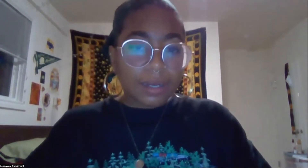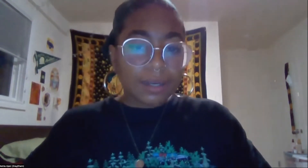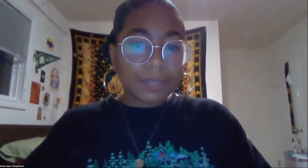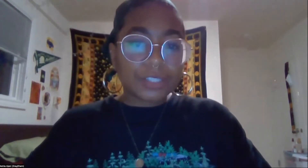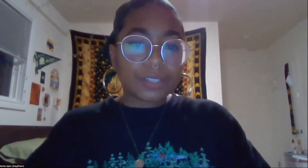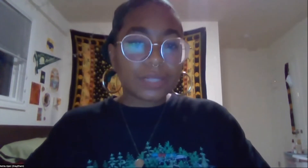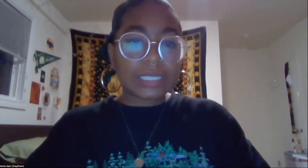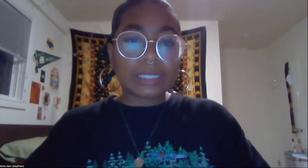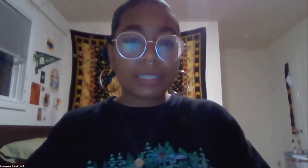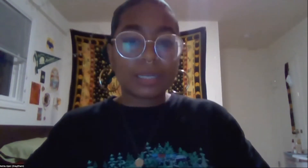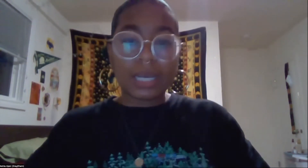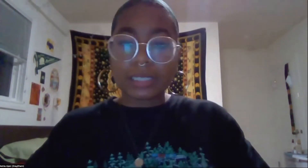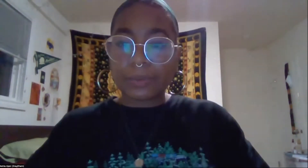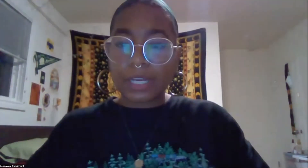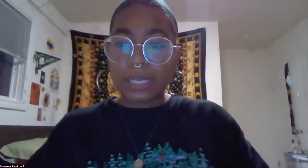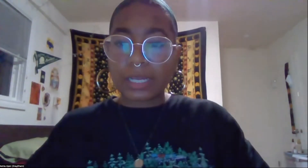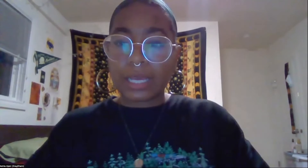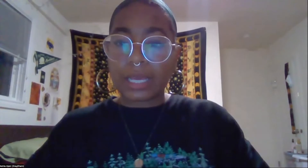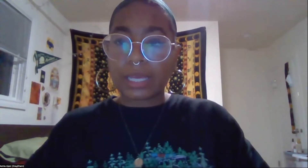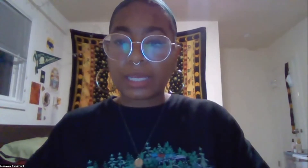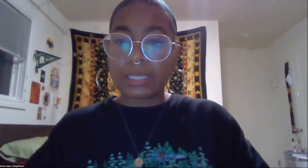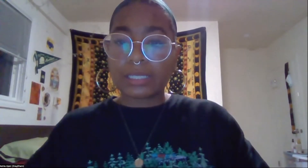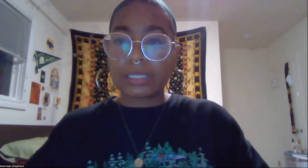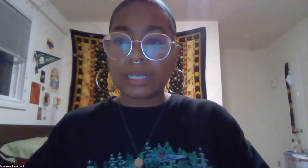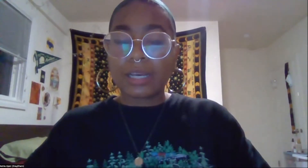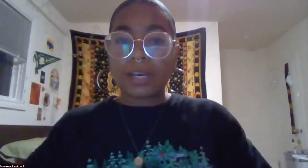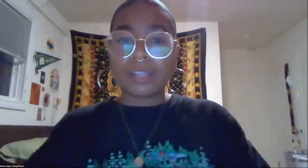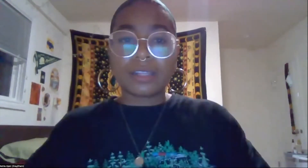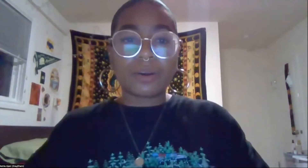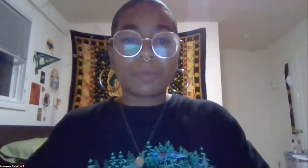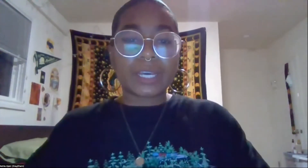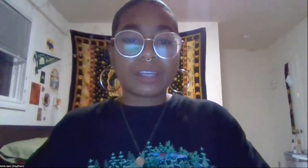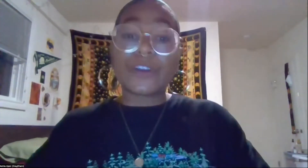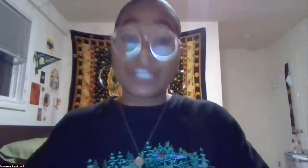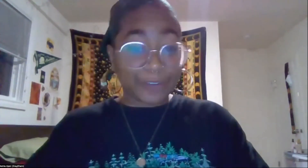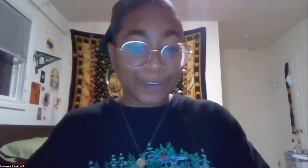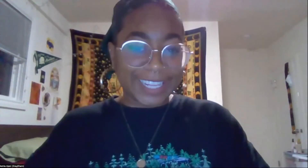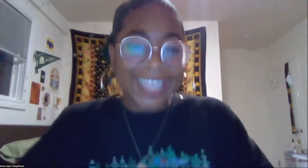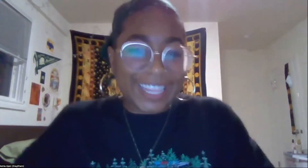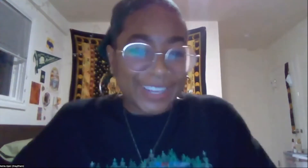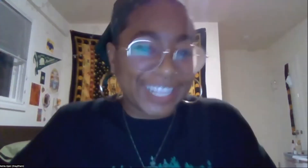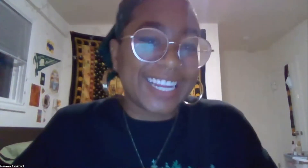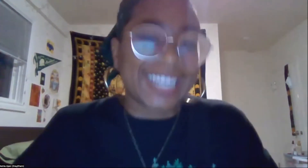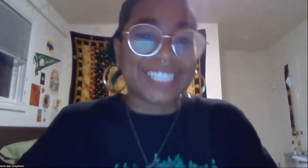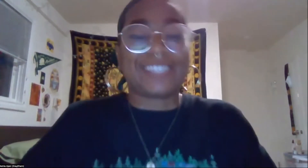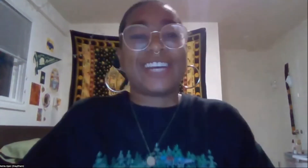Um, so this next one is a little bit it's very different. I just read.